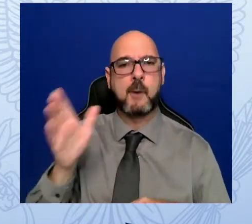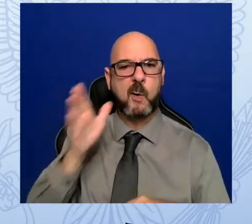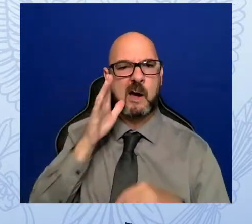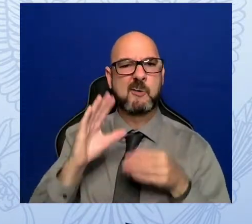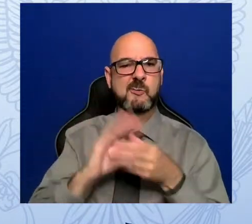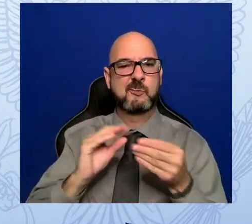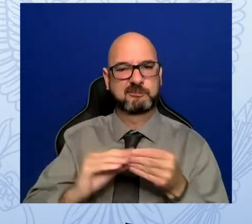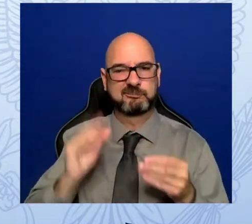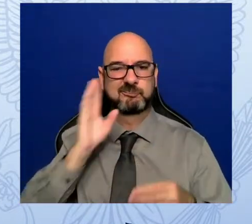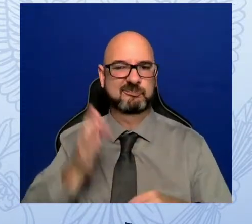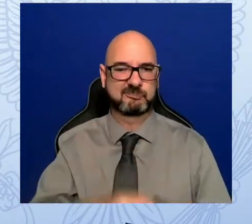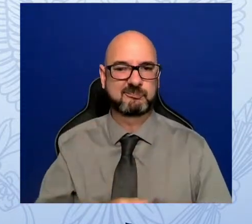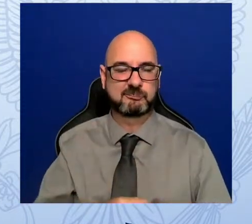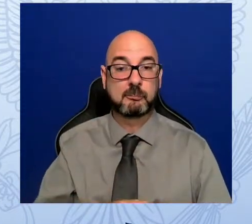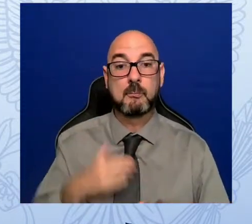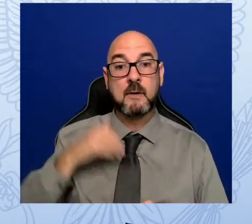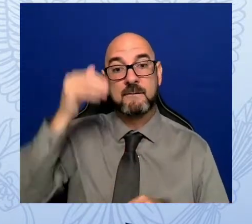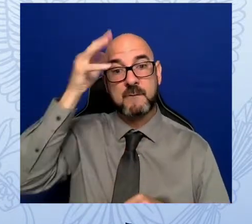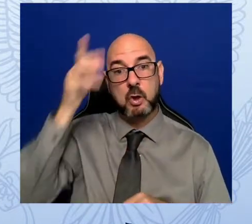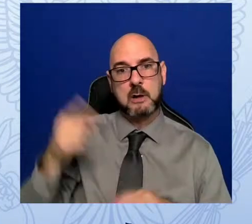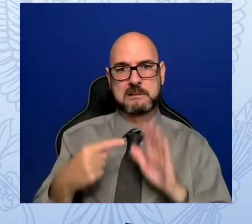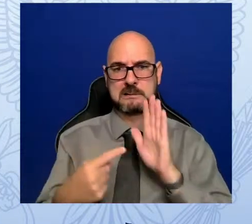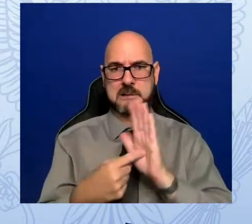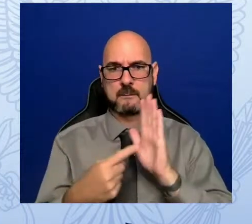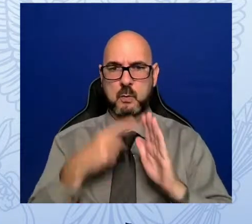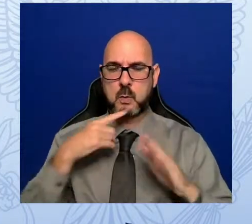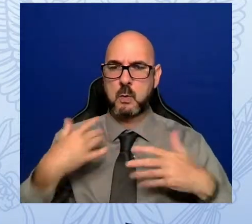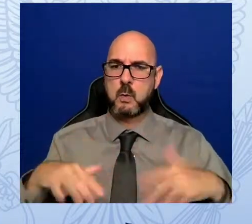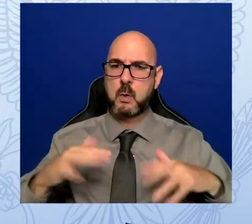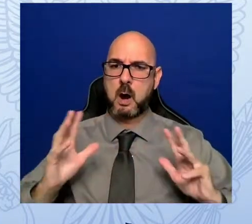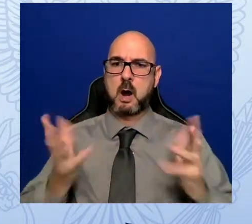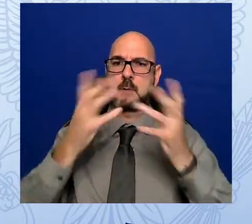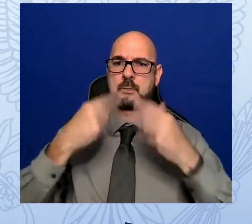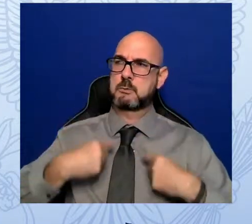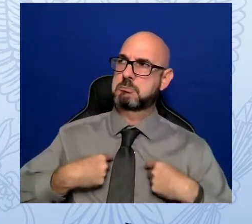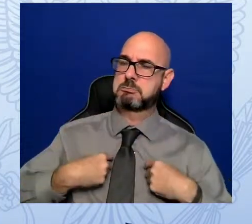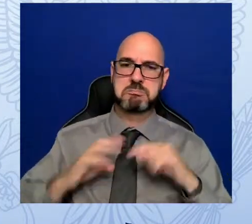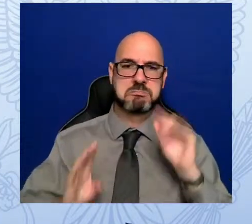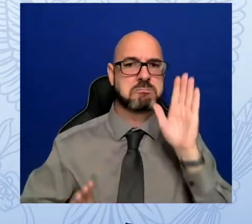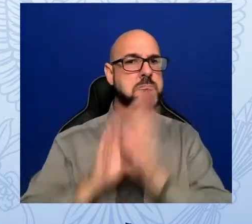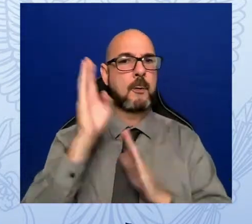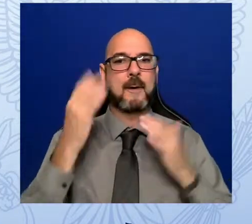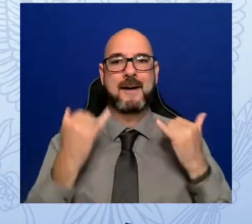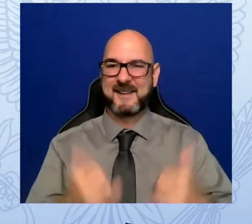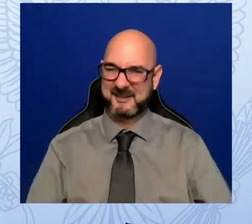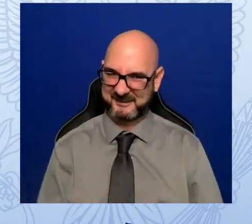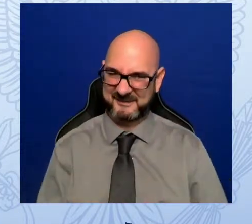has propelled me to where I am today. Growing up, his preparation for deployments and approach